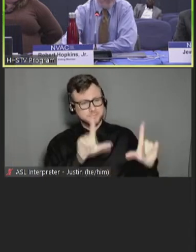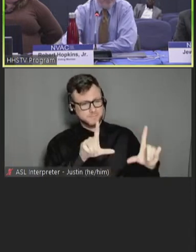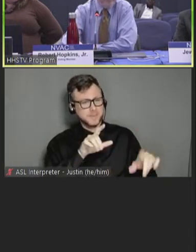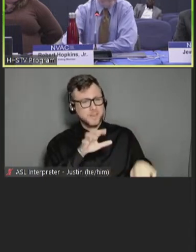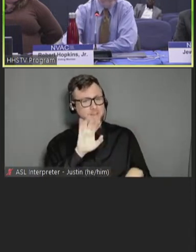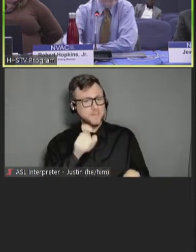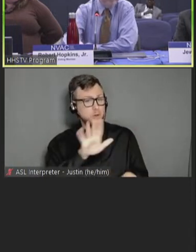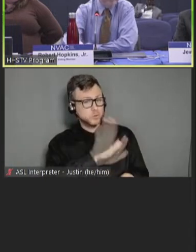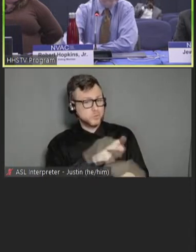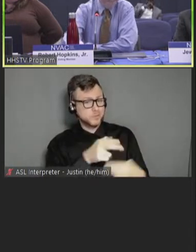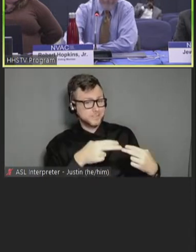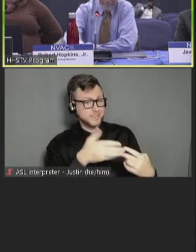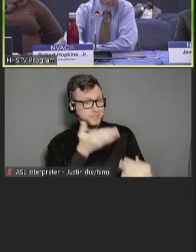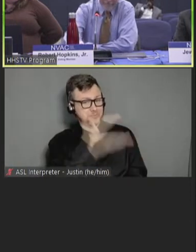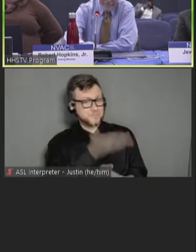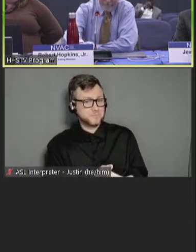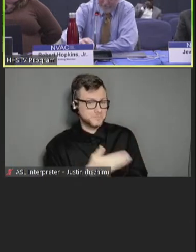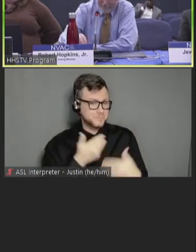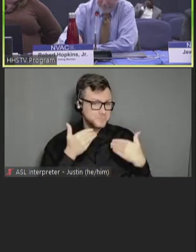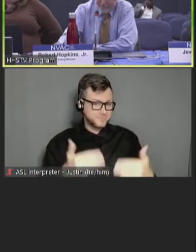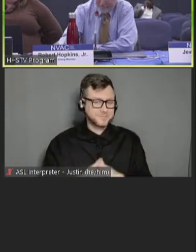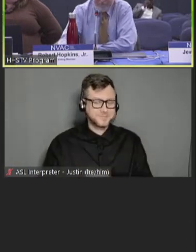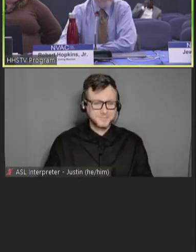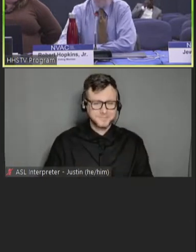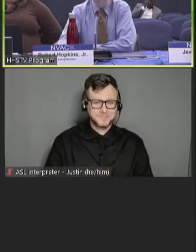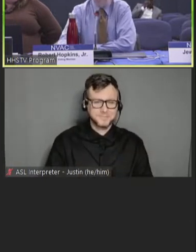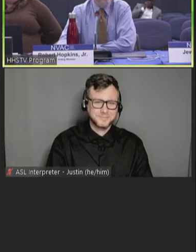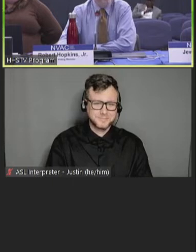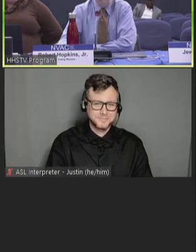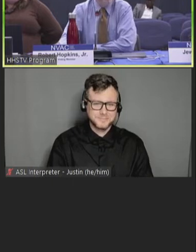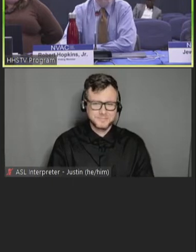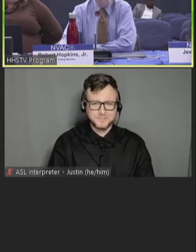Christopher Fox: